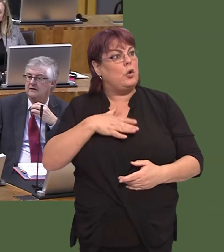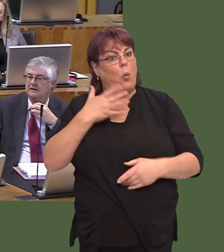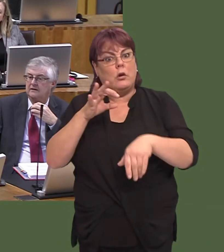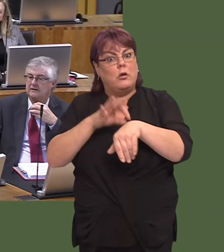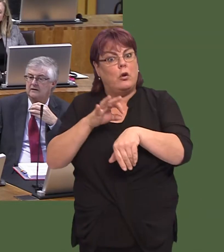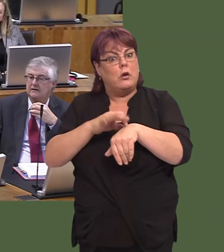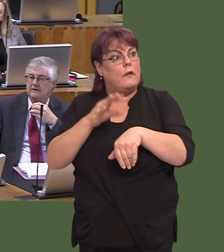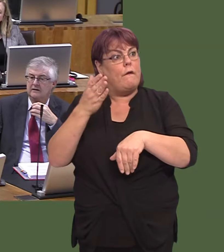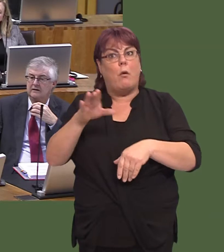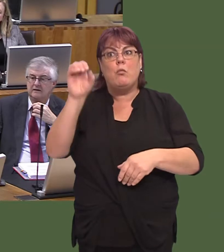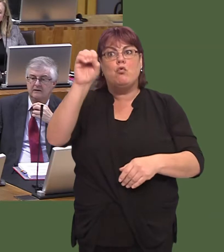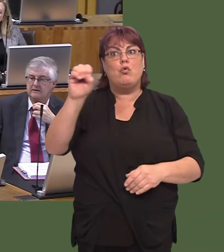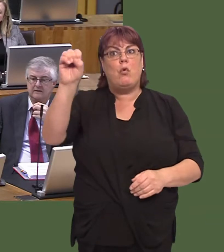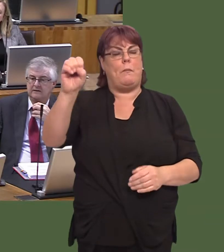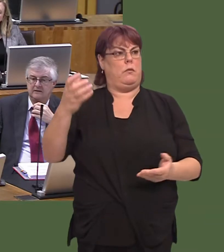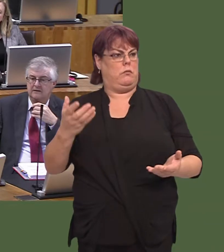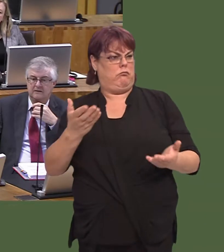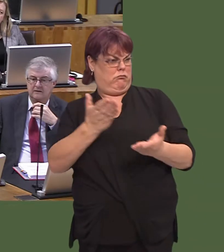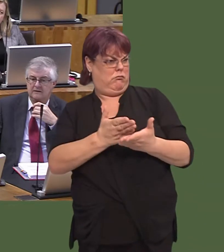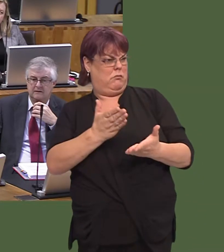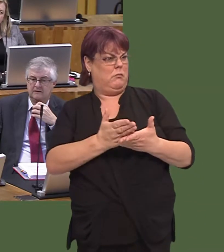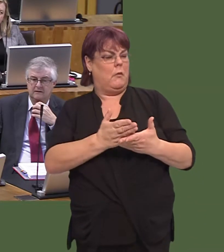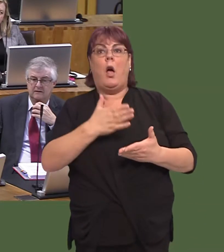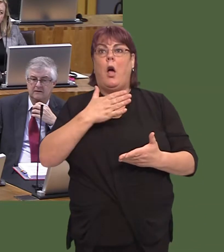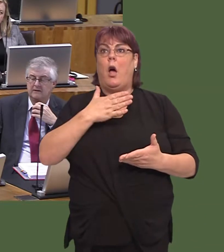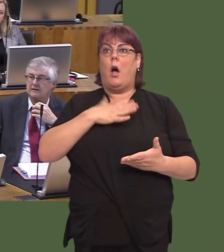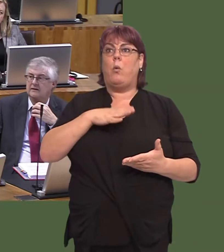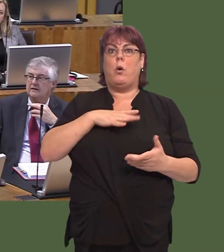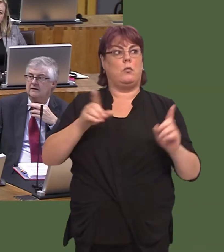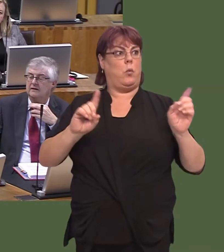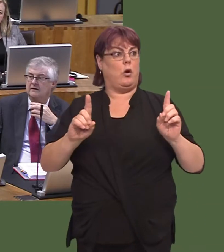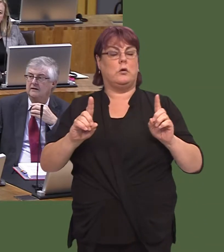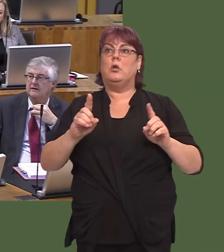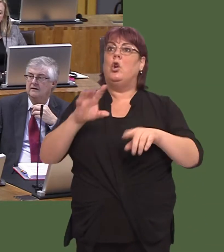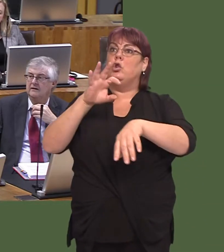Well, I have to say that I want to make sure that doctors and nurses come to work in Wales,